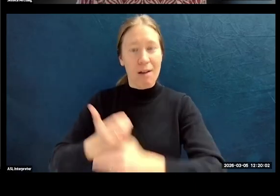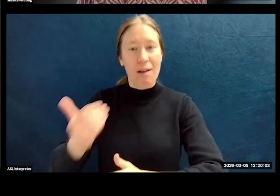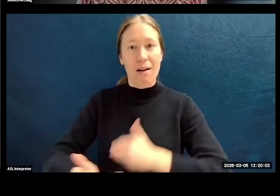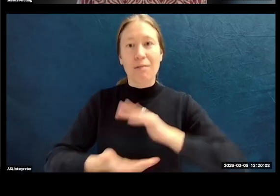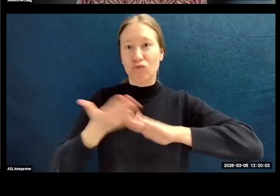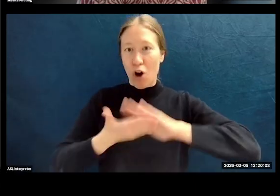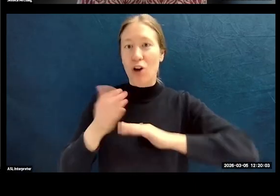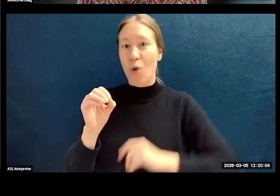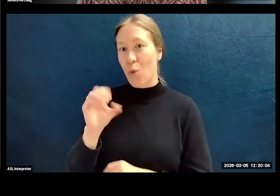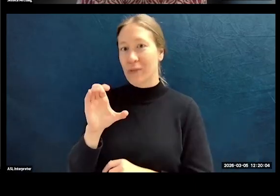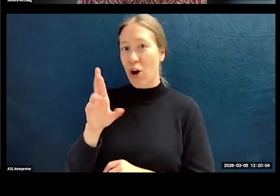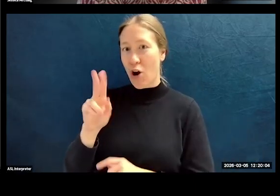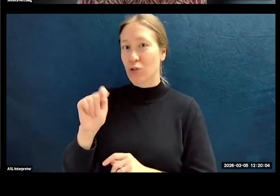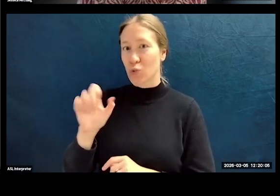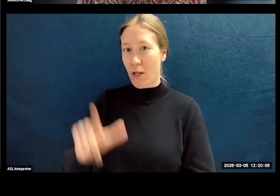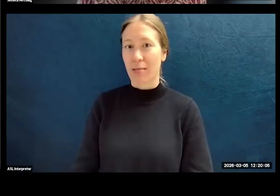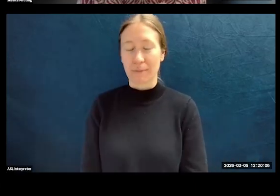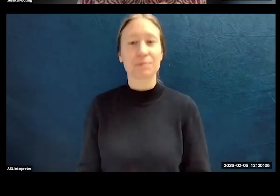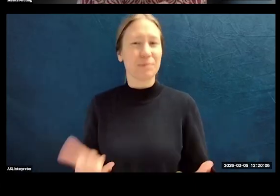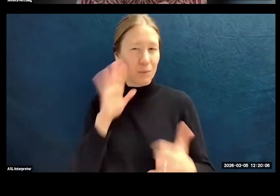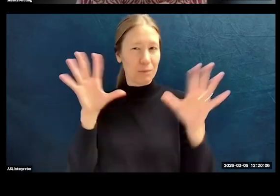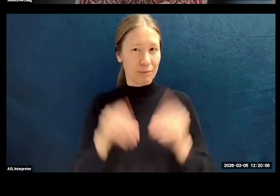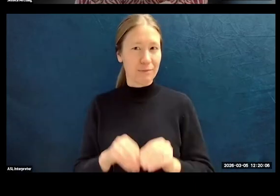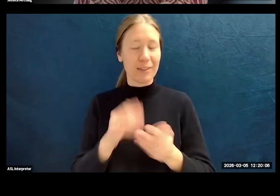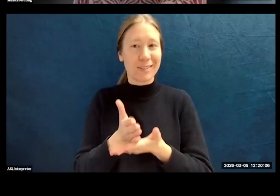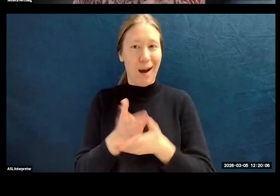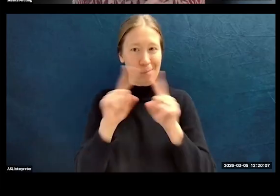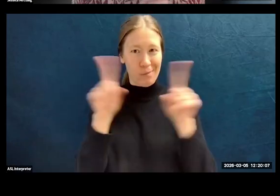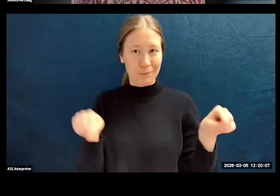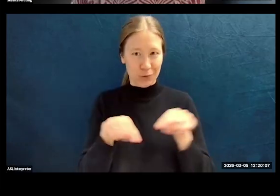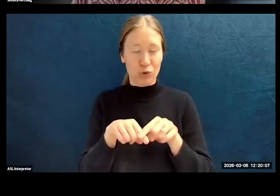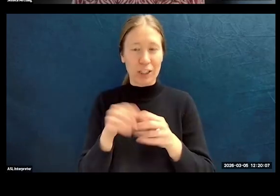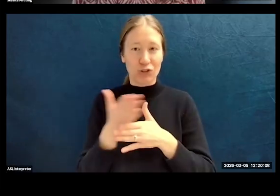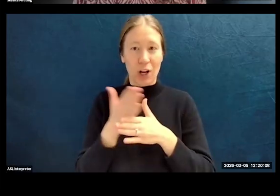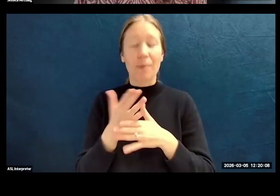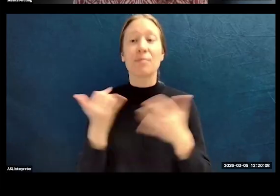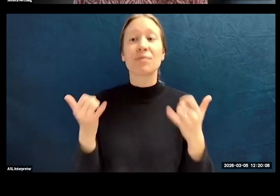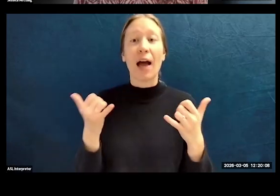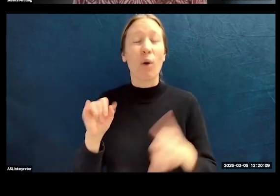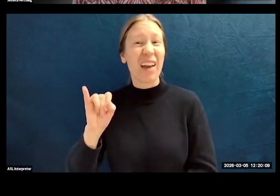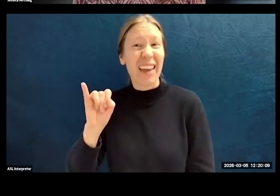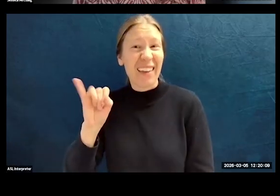Next we're gonna talk about, I'm gonna stop screen sharing, we're gonna talk about a workaround if OCR doesn't work.